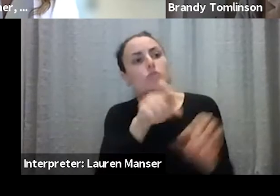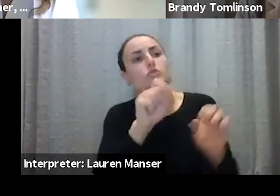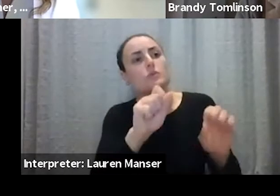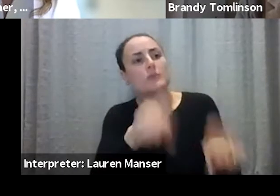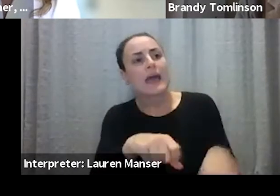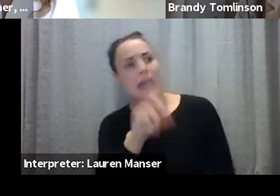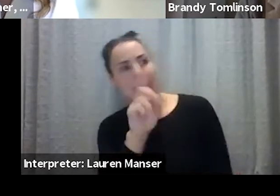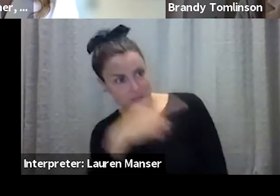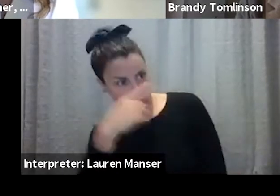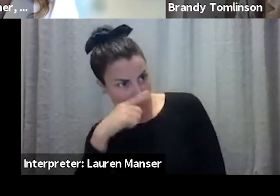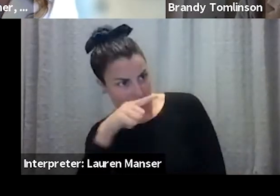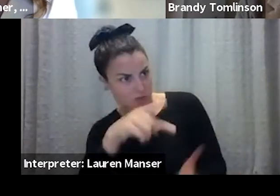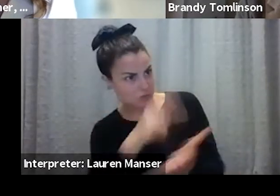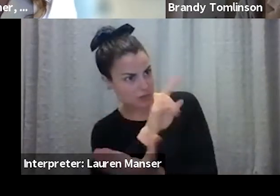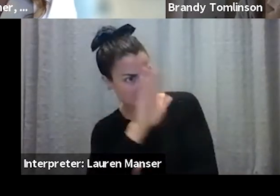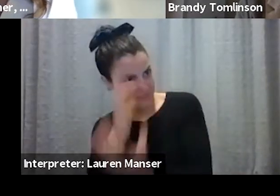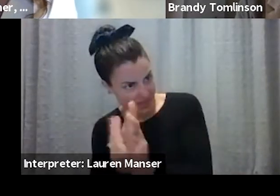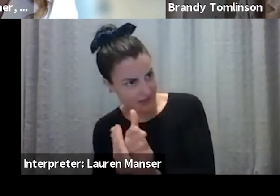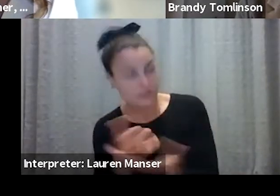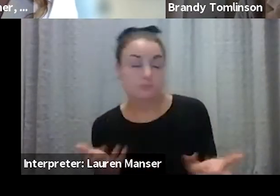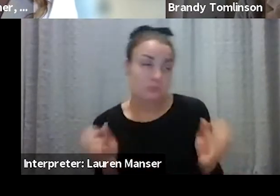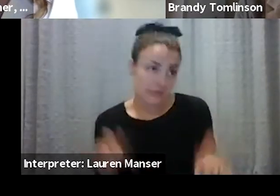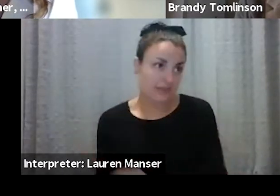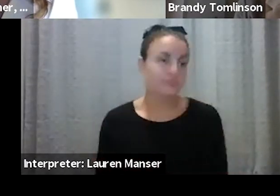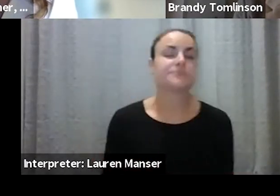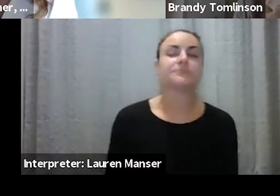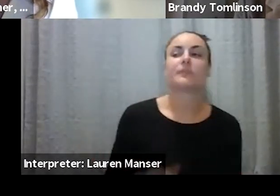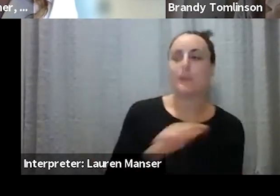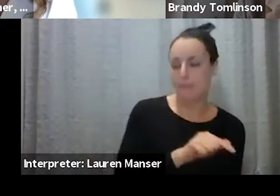Thanks so much for that information Sabina, and the information on your panel,